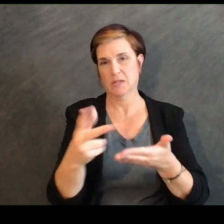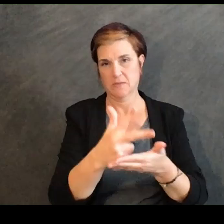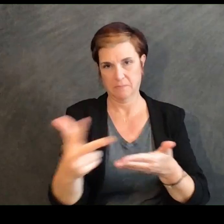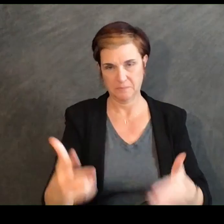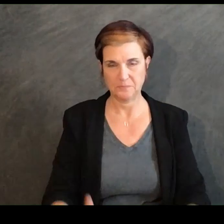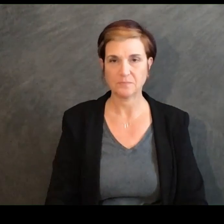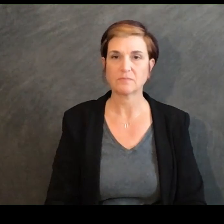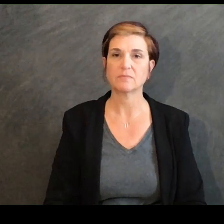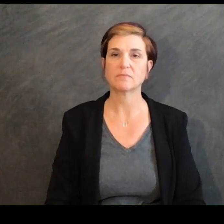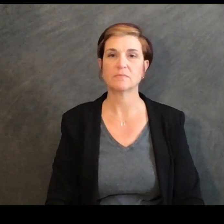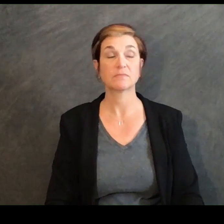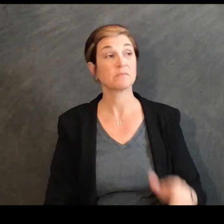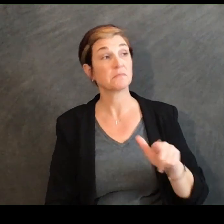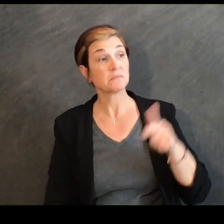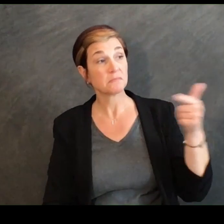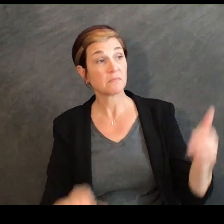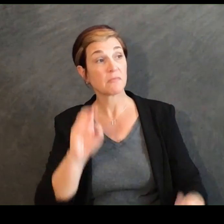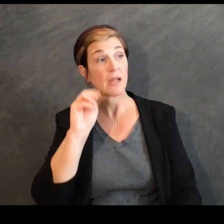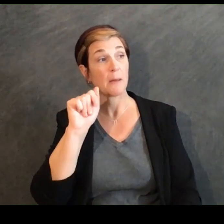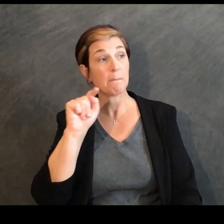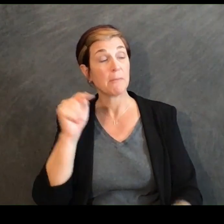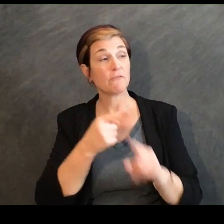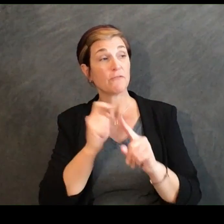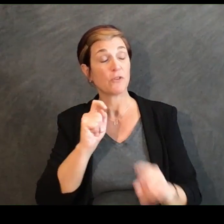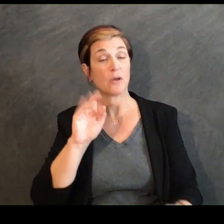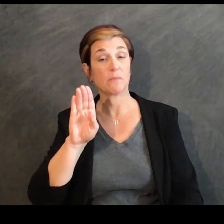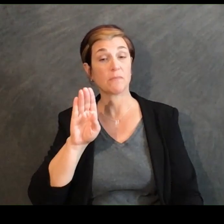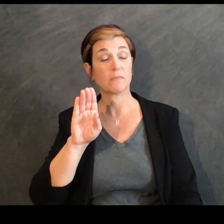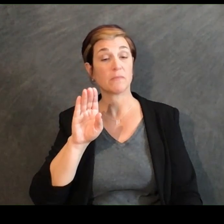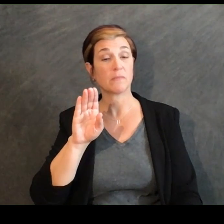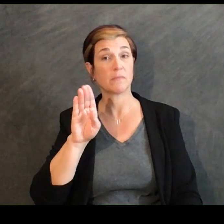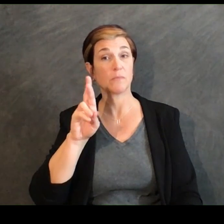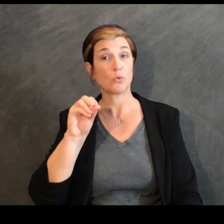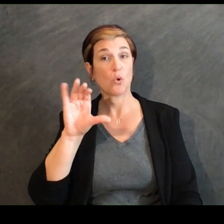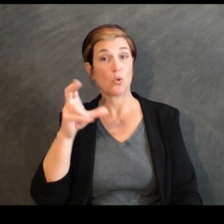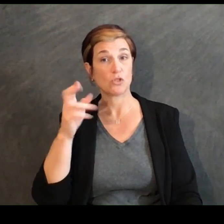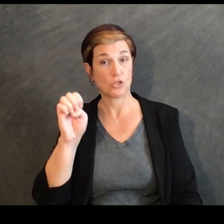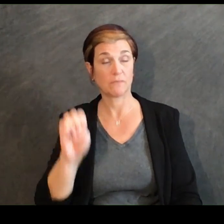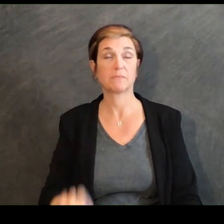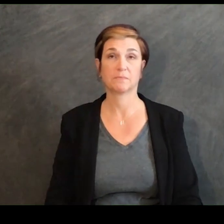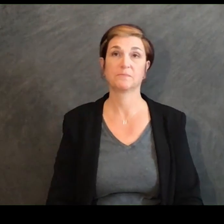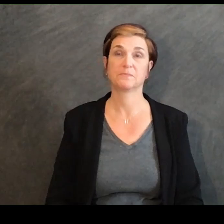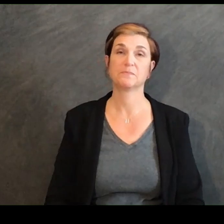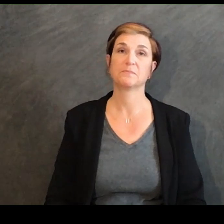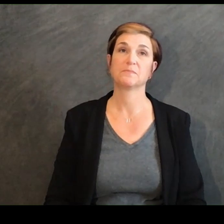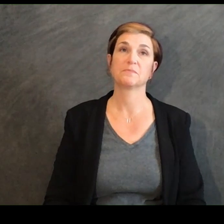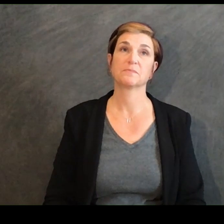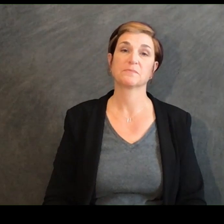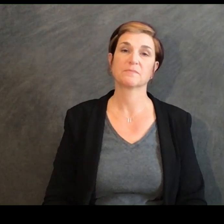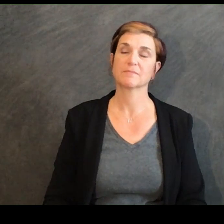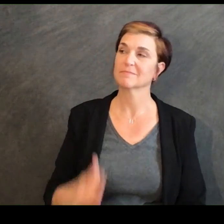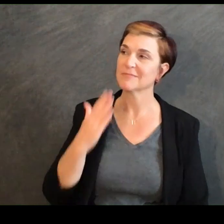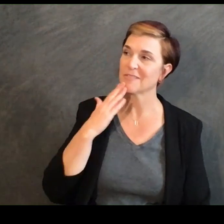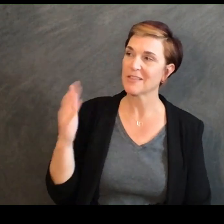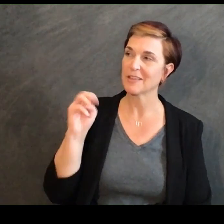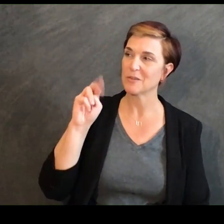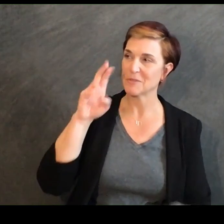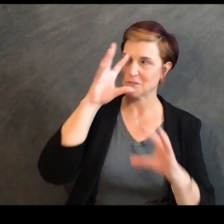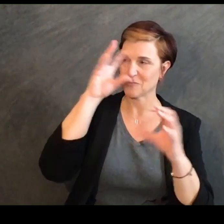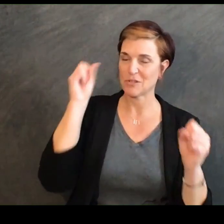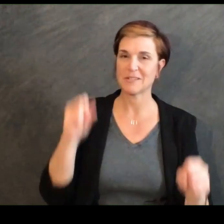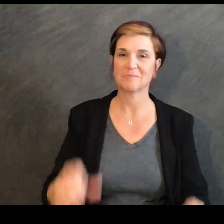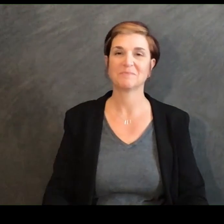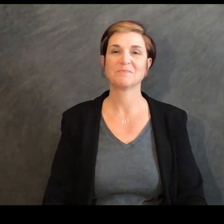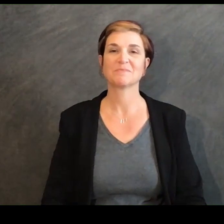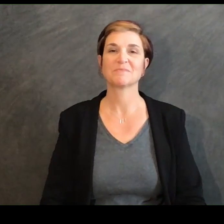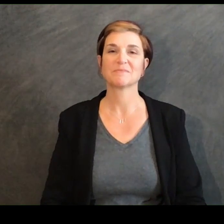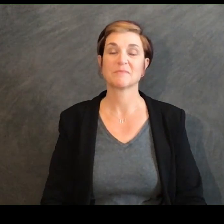sauce please of Roche thank you thank you mr. president so from Roche we